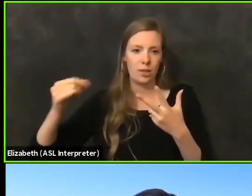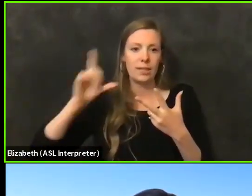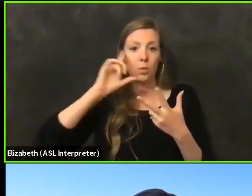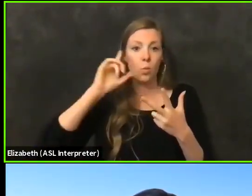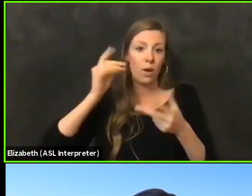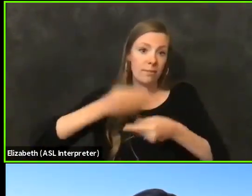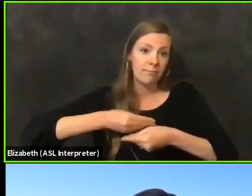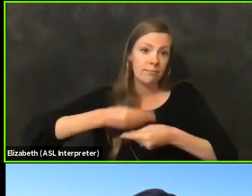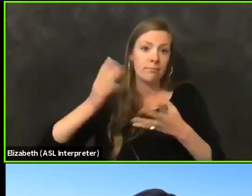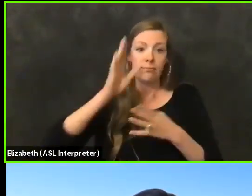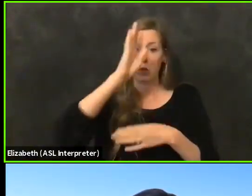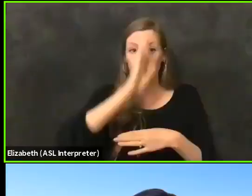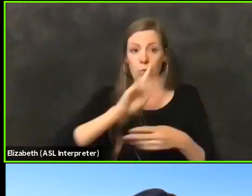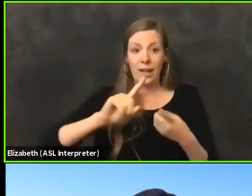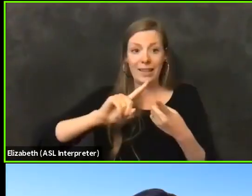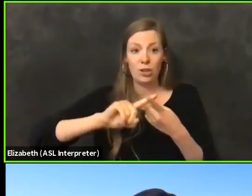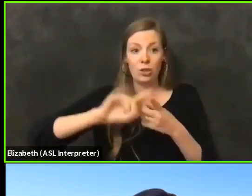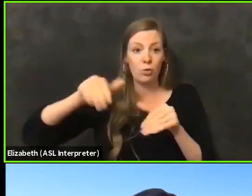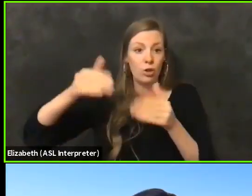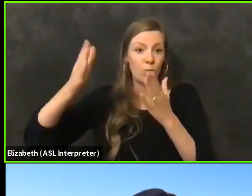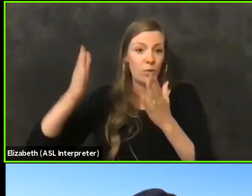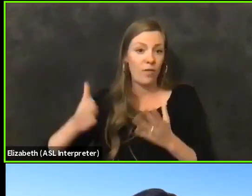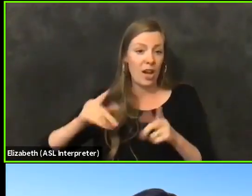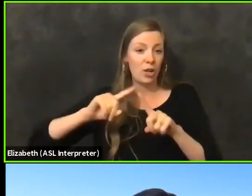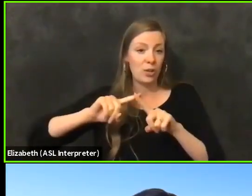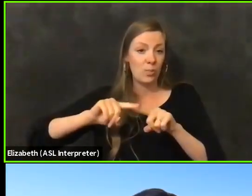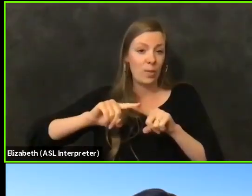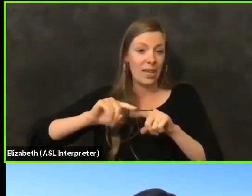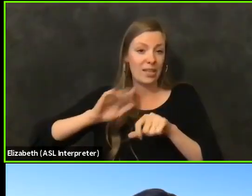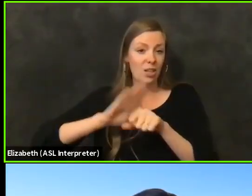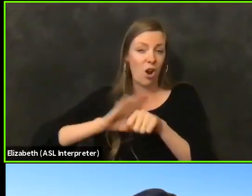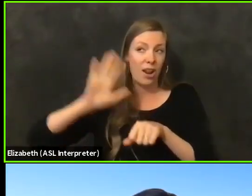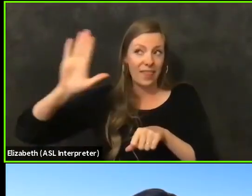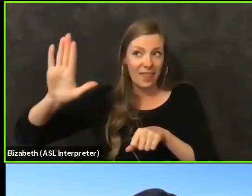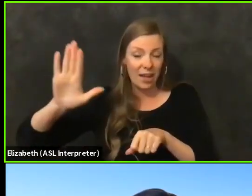directly to the providers based on Bloomfield's allocation.